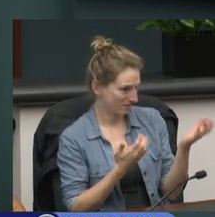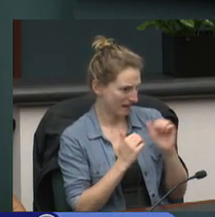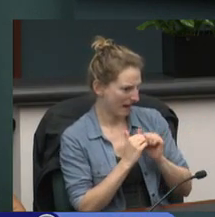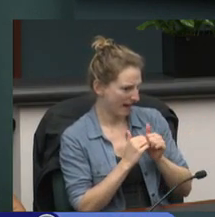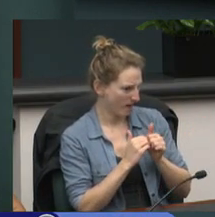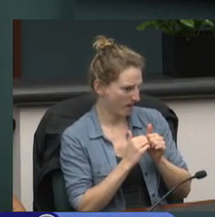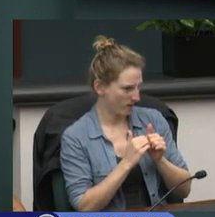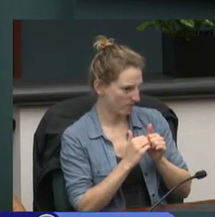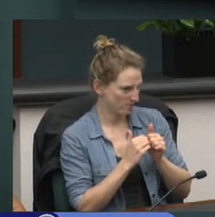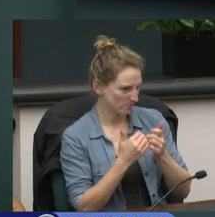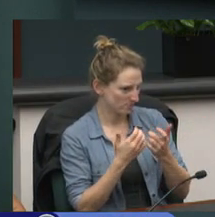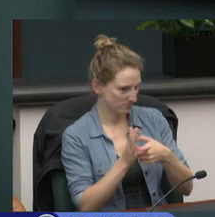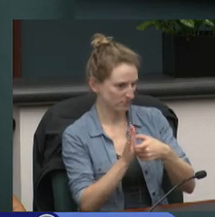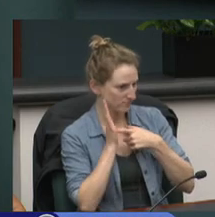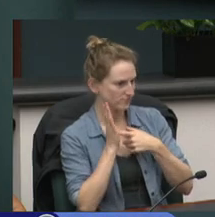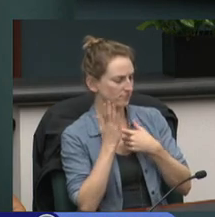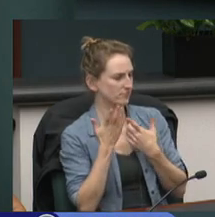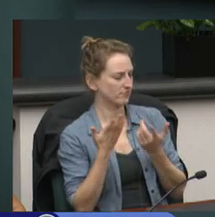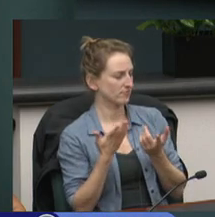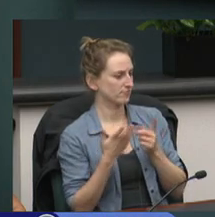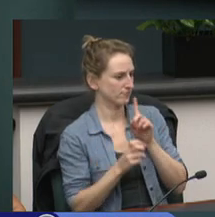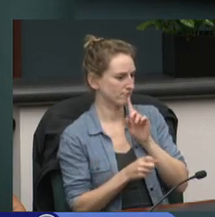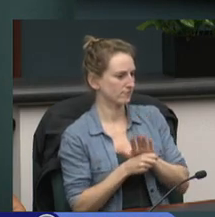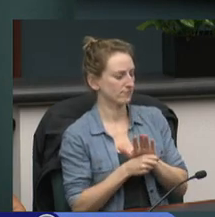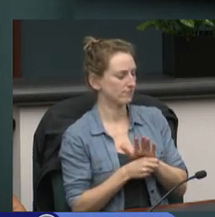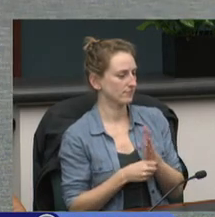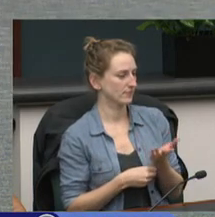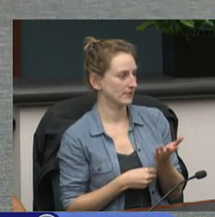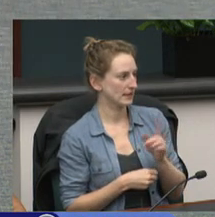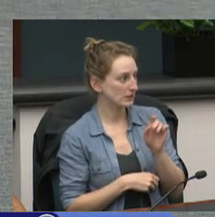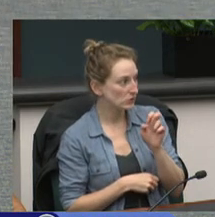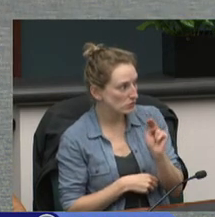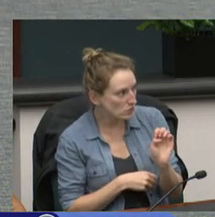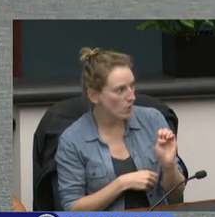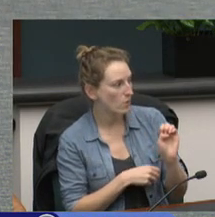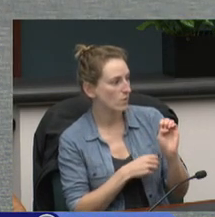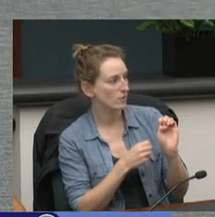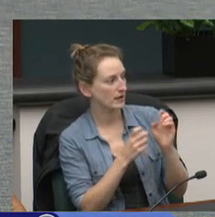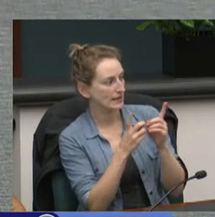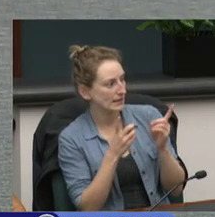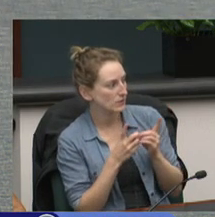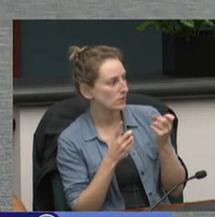district requirements or is that insured some other way that there's open space